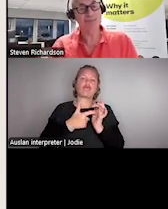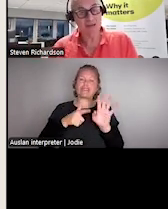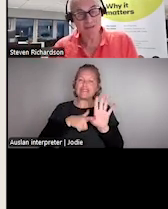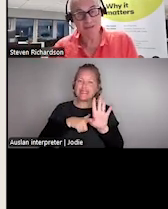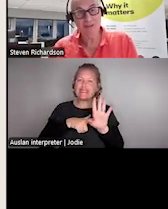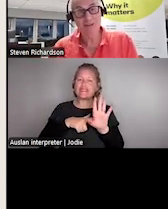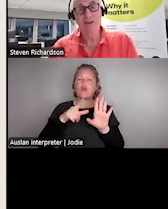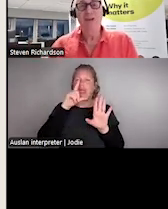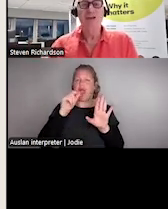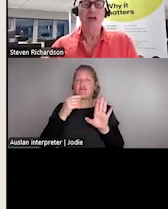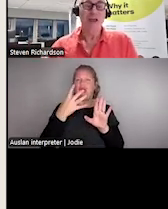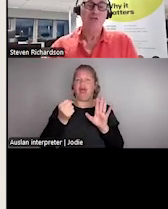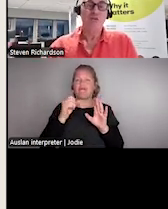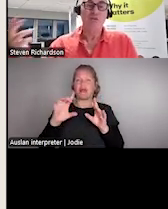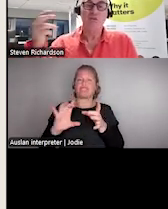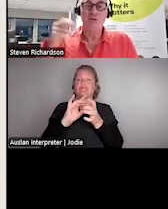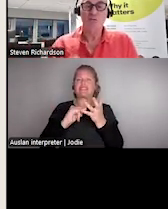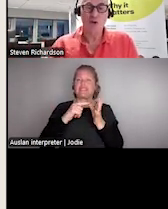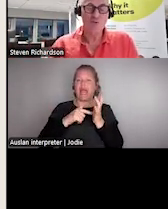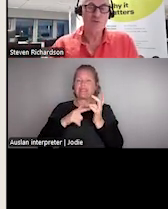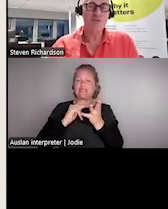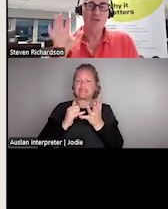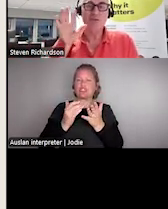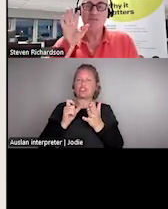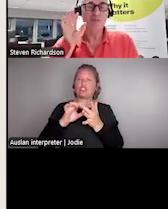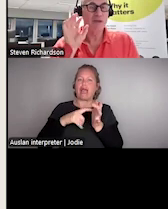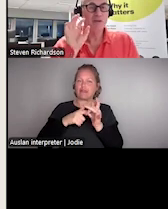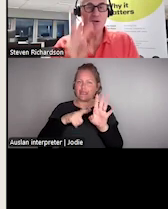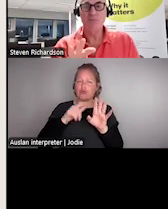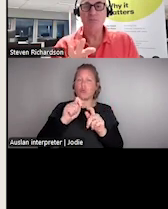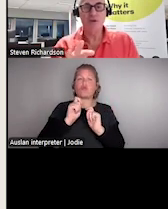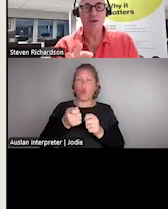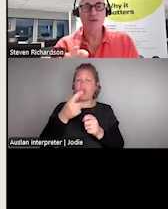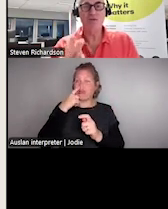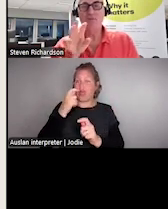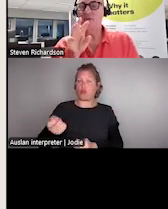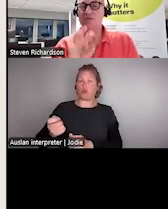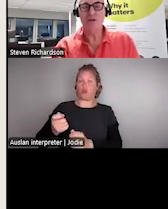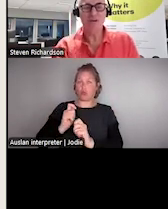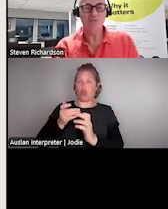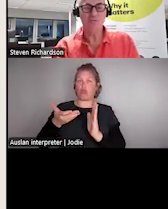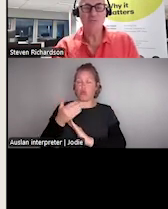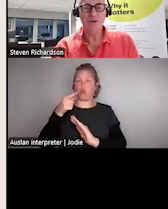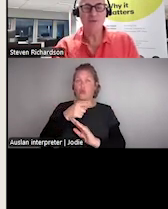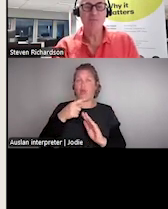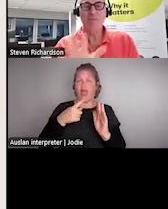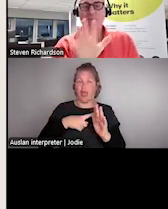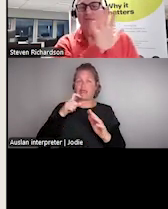status. And you can invite your donors to make a donation through the Australian Cultural Fund.